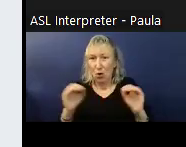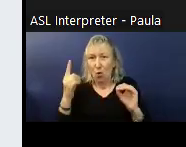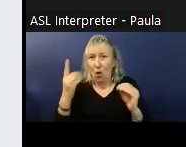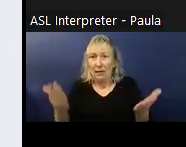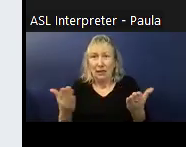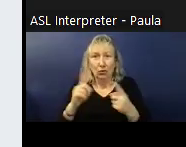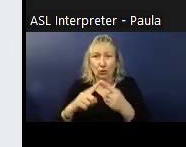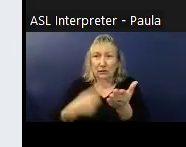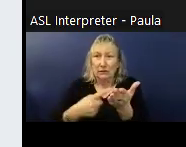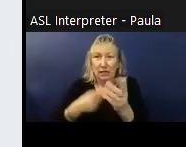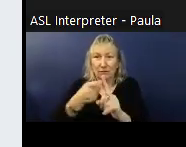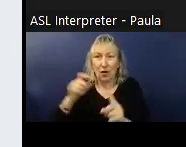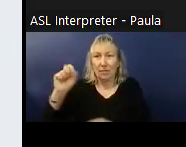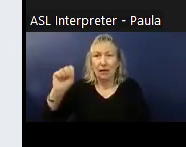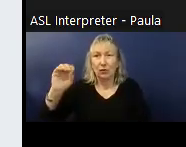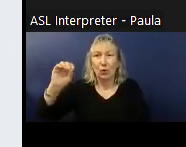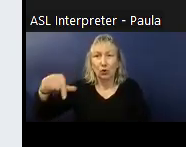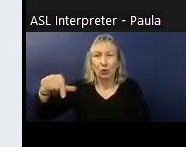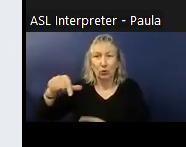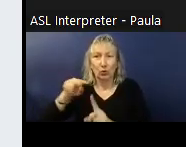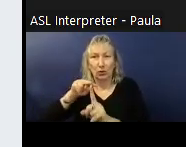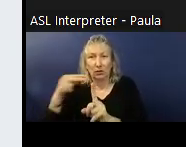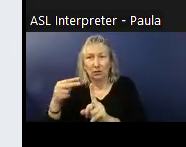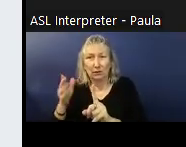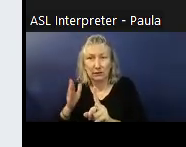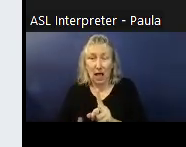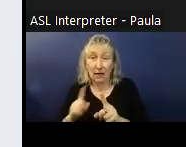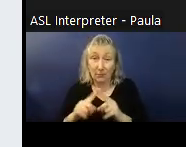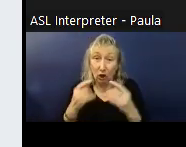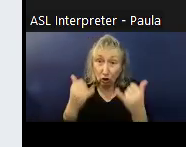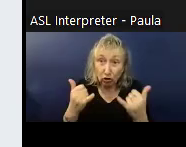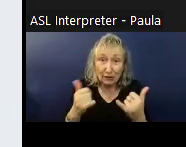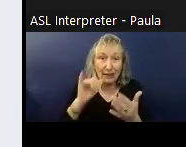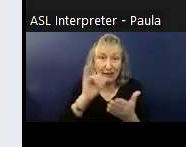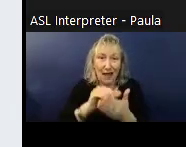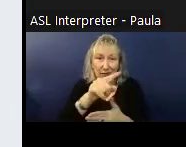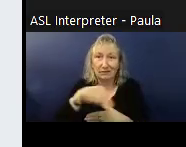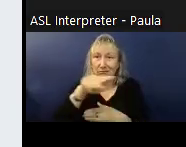But but that is our current practice and how our current system is set up is,